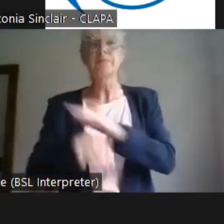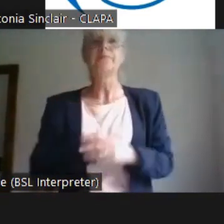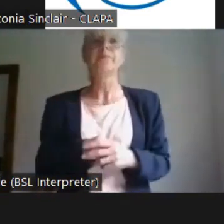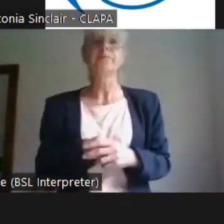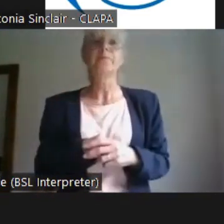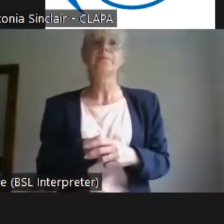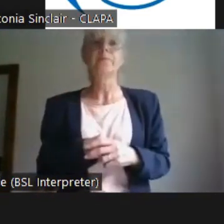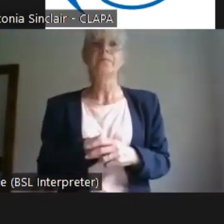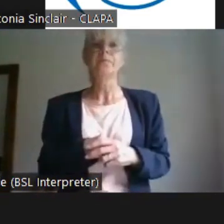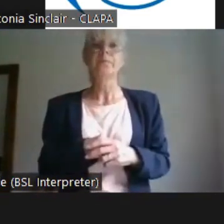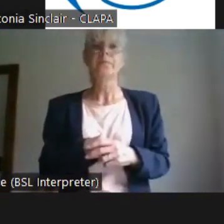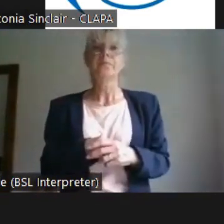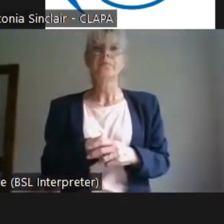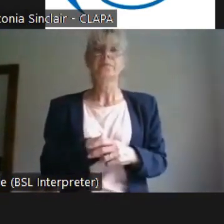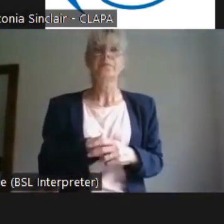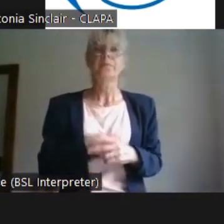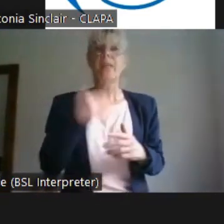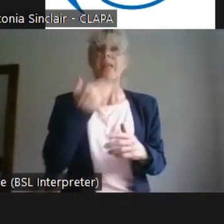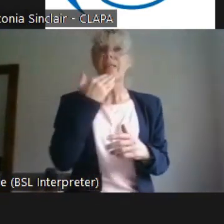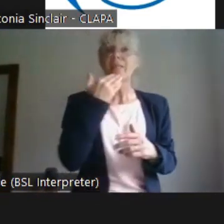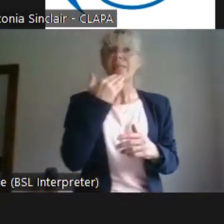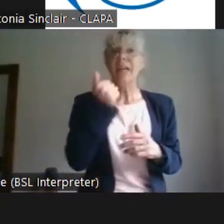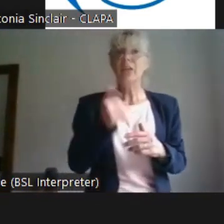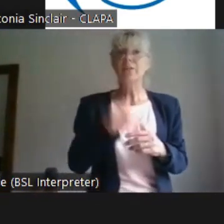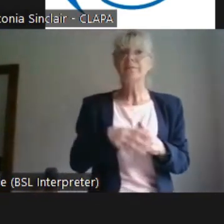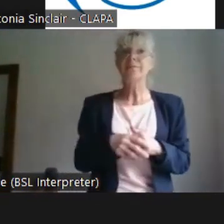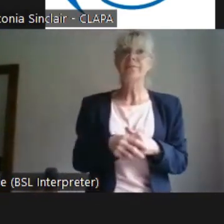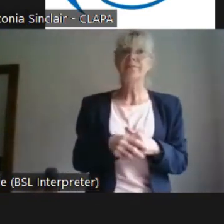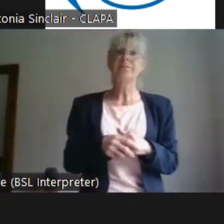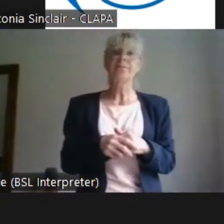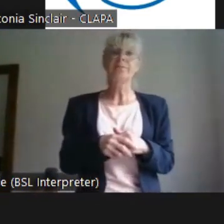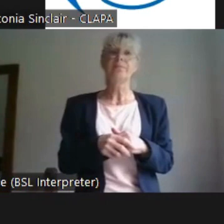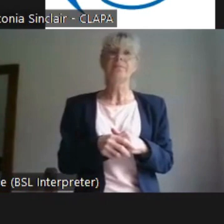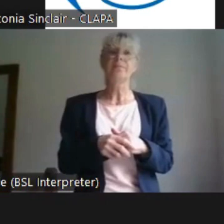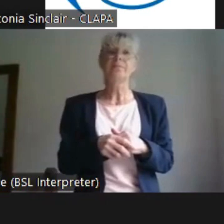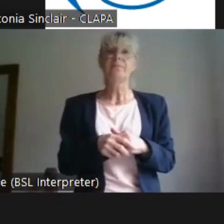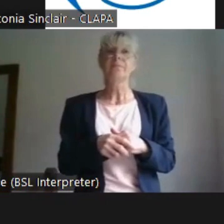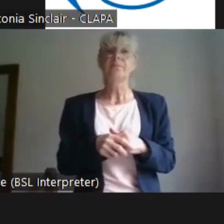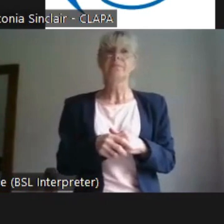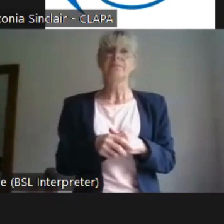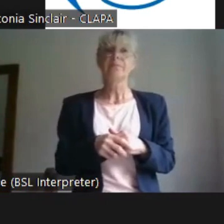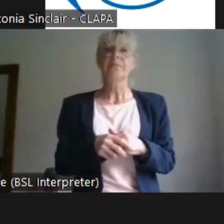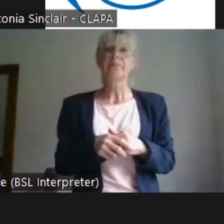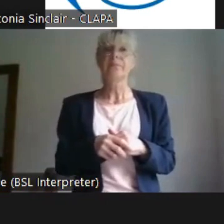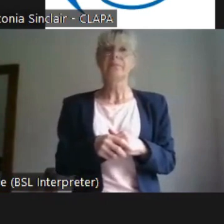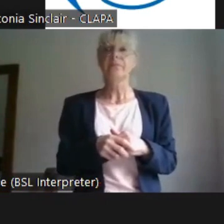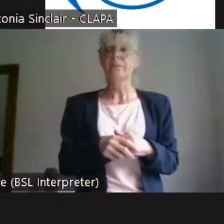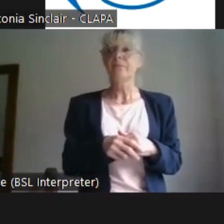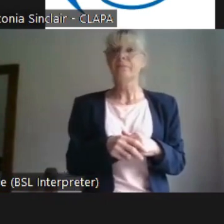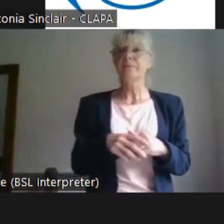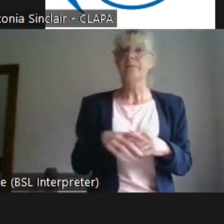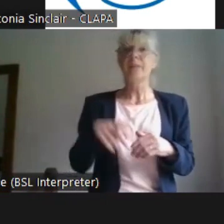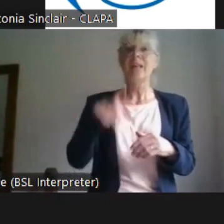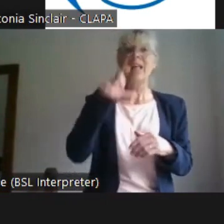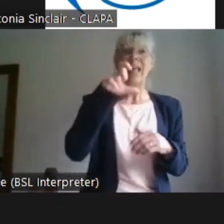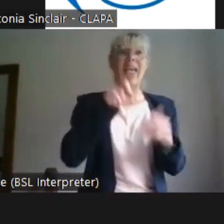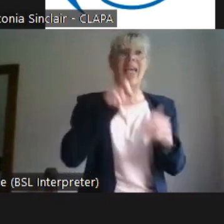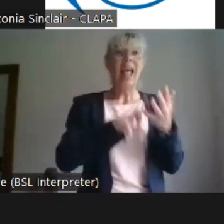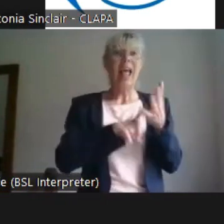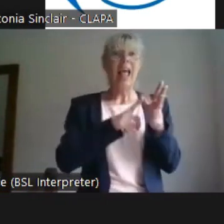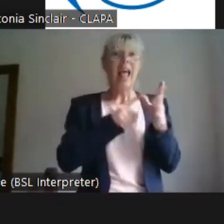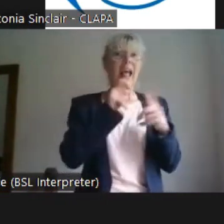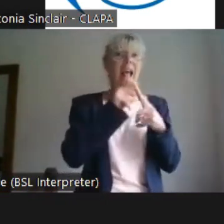thank you um what support does CLAPA an NHS clef teams give to parents when a child is